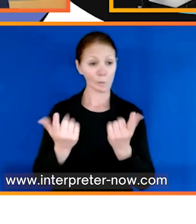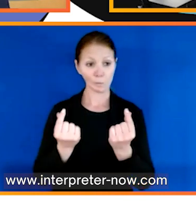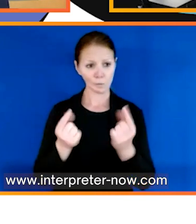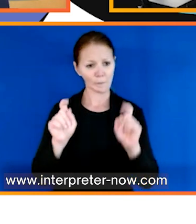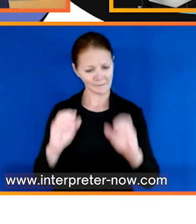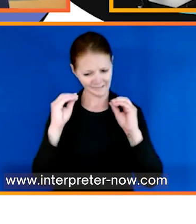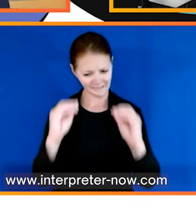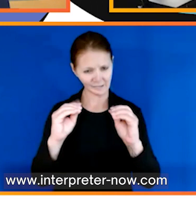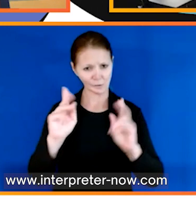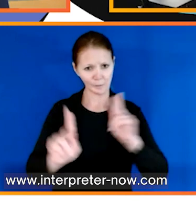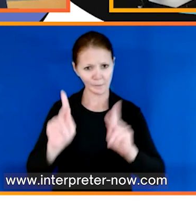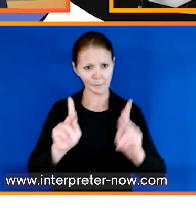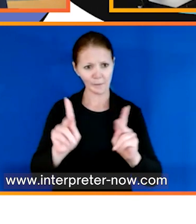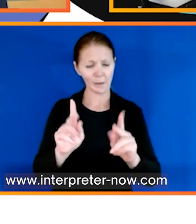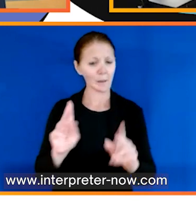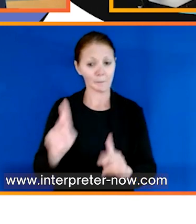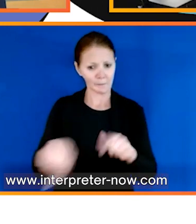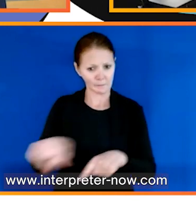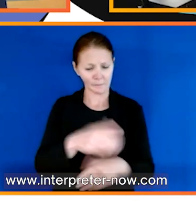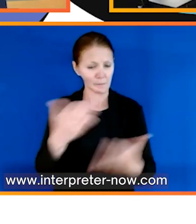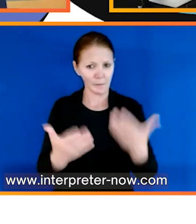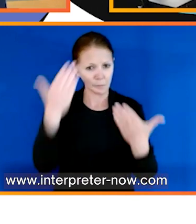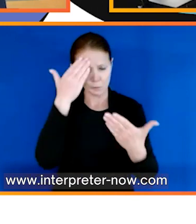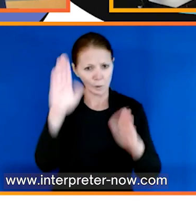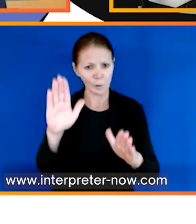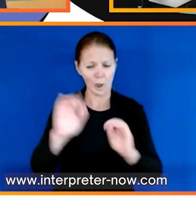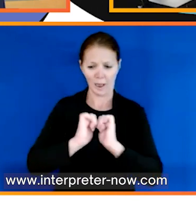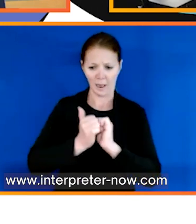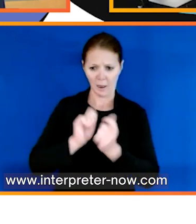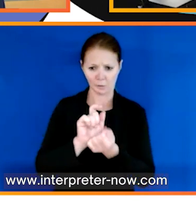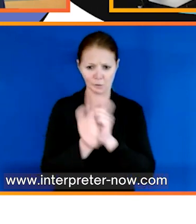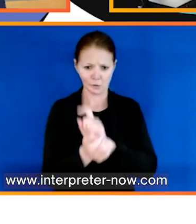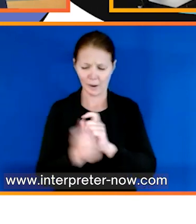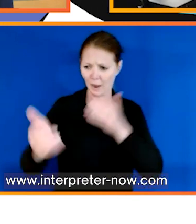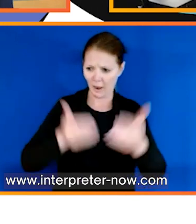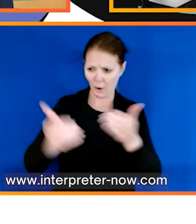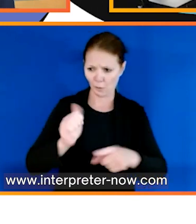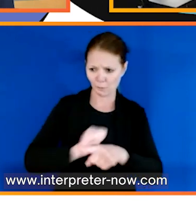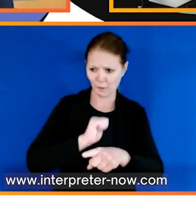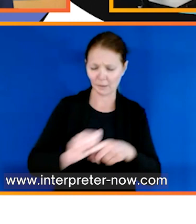those hiring practices, how to create more inclusive promotion structures and reviews